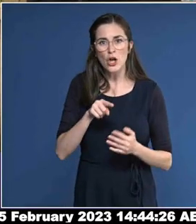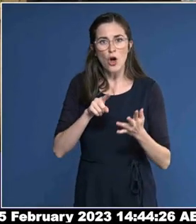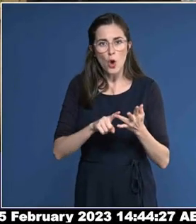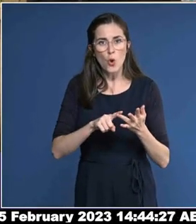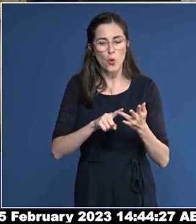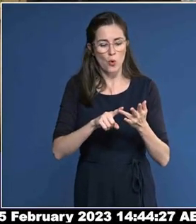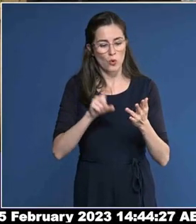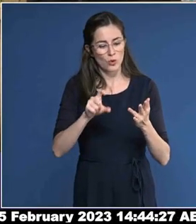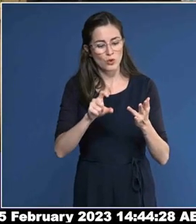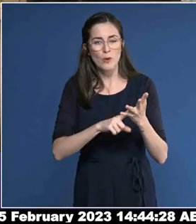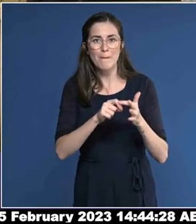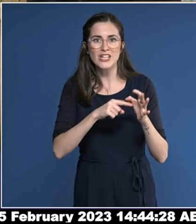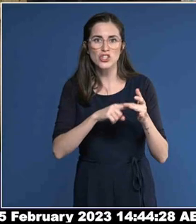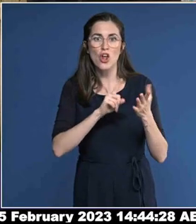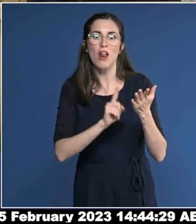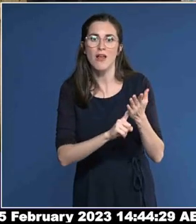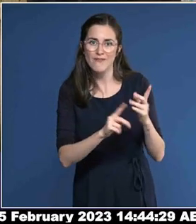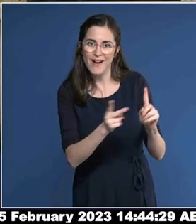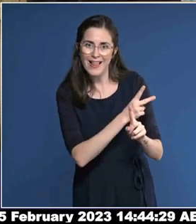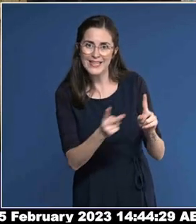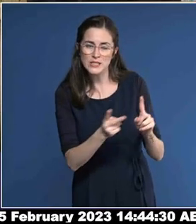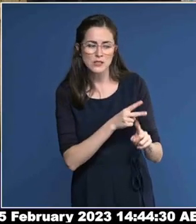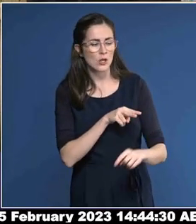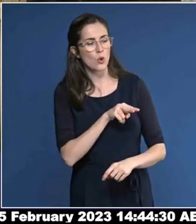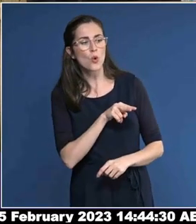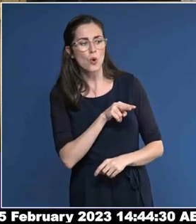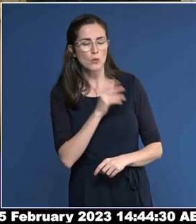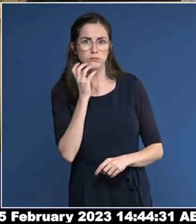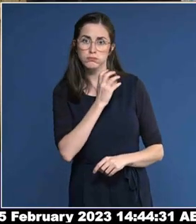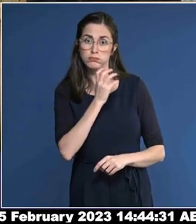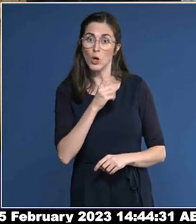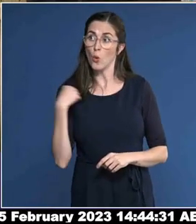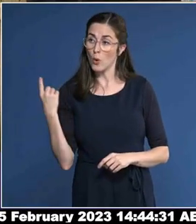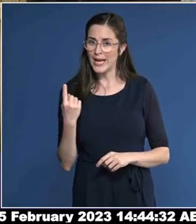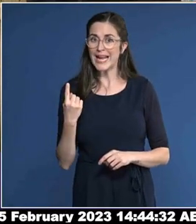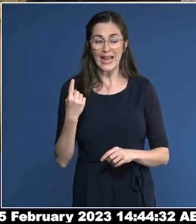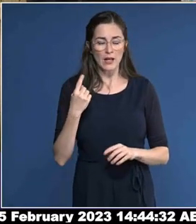support worker, we would look at that from a behavioural support perspective, and we would